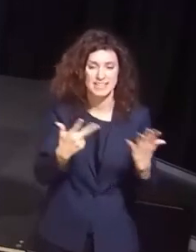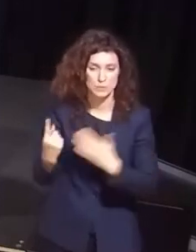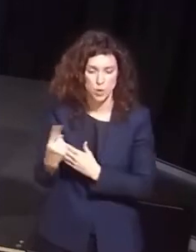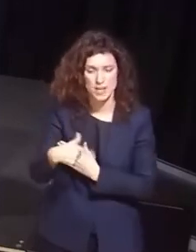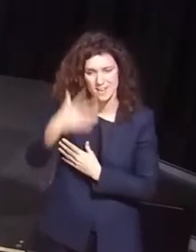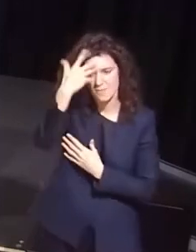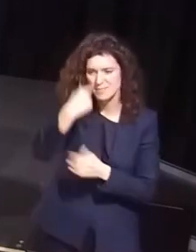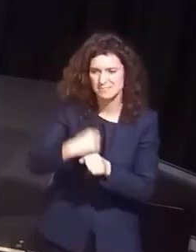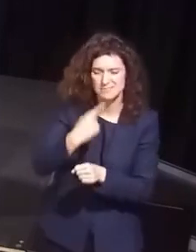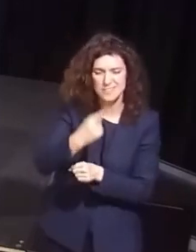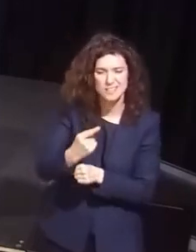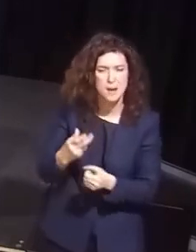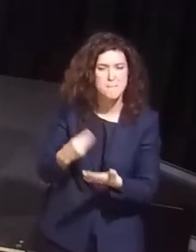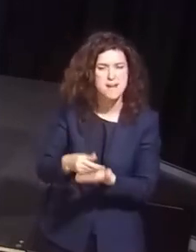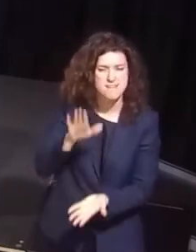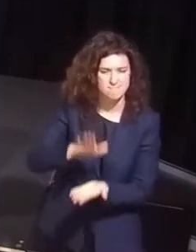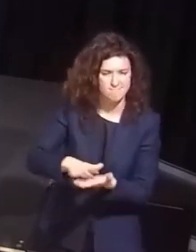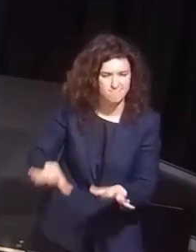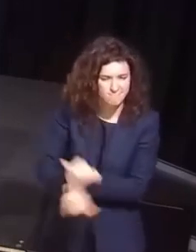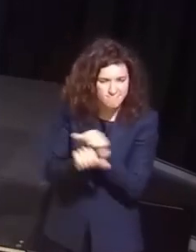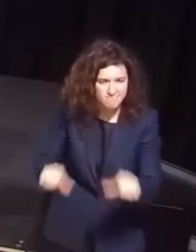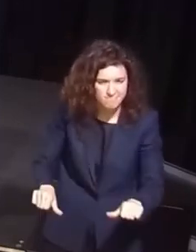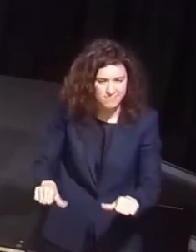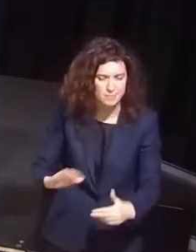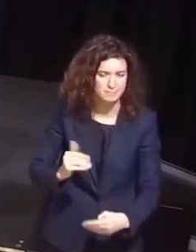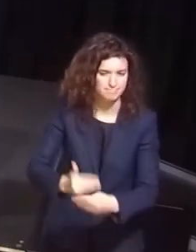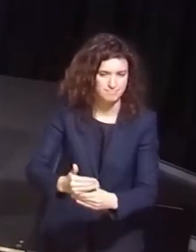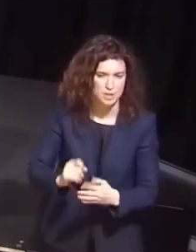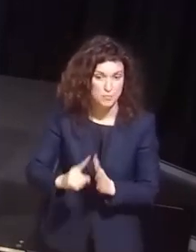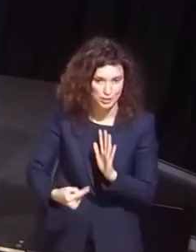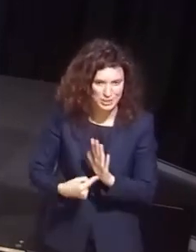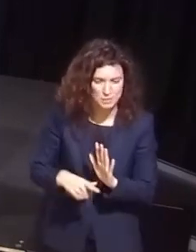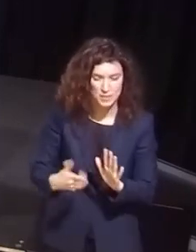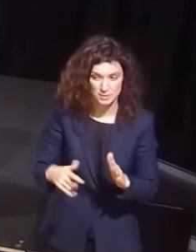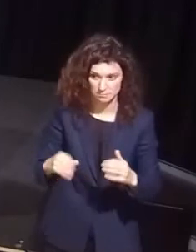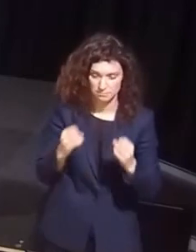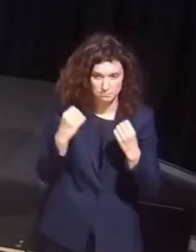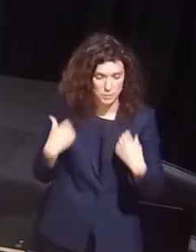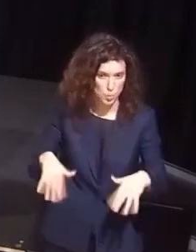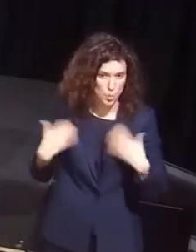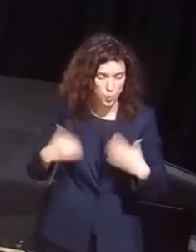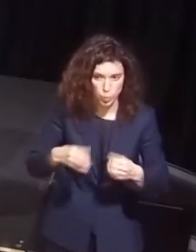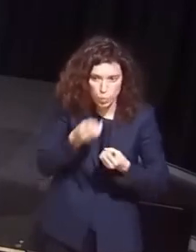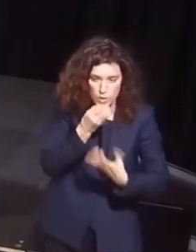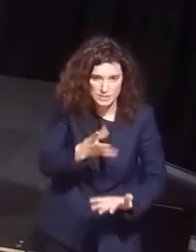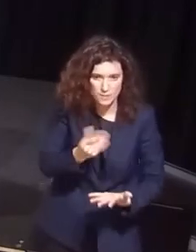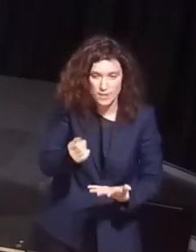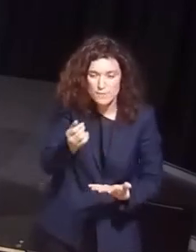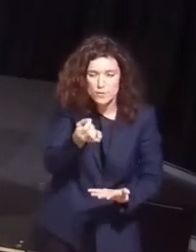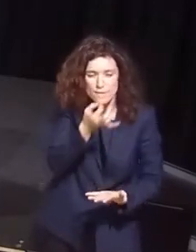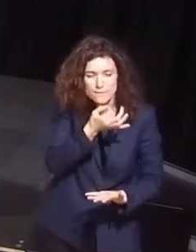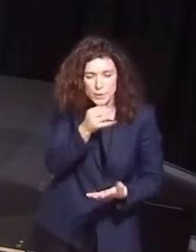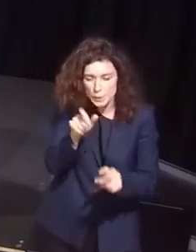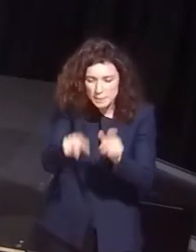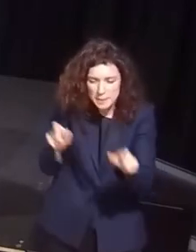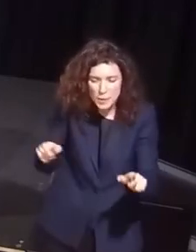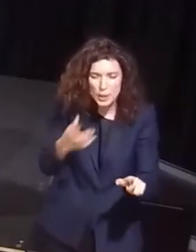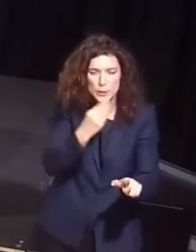and they didn't want to run with this project. But it was a wonderful thing for the very small number of people who used this portable suitcase computer.